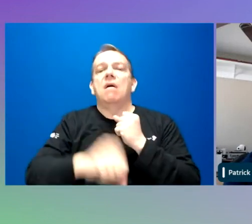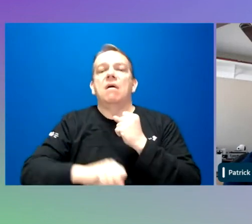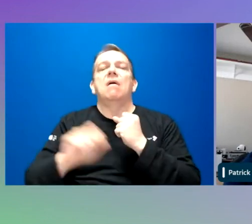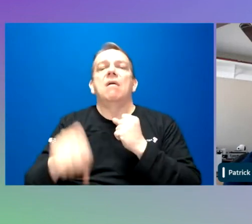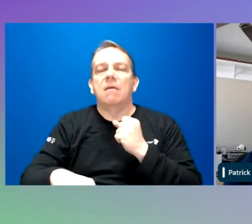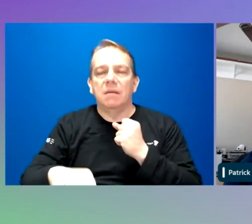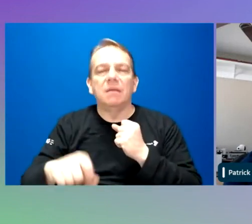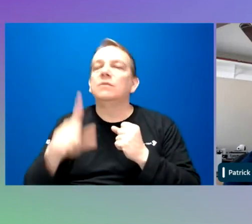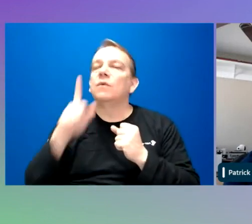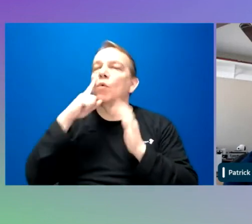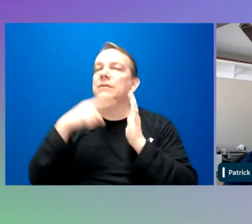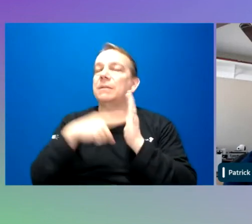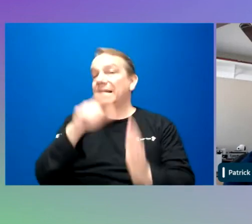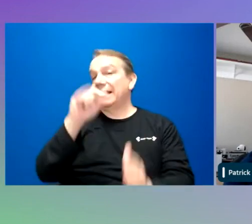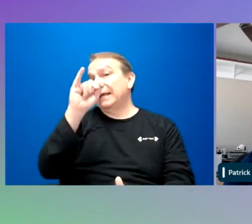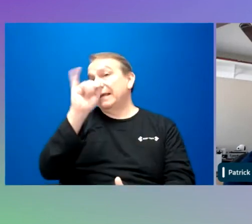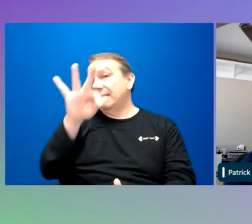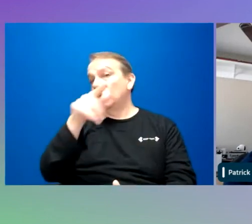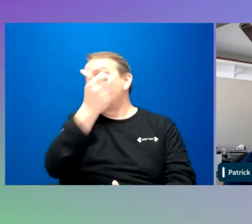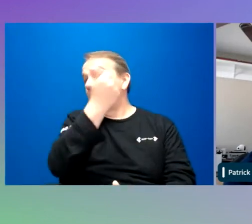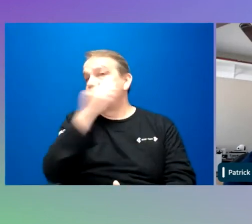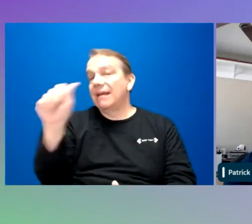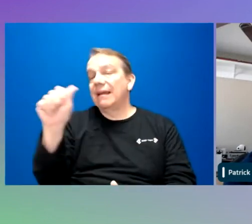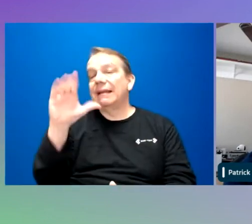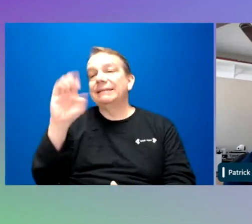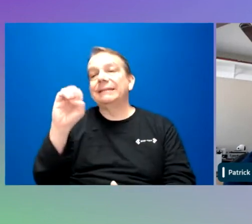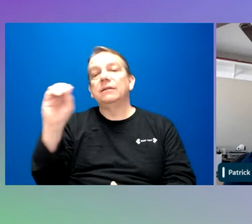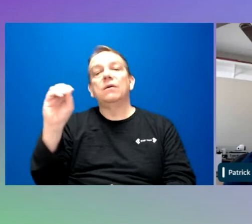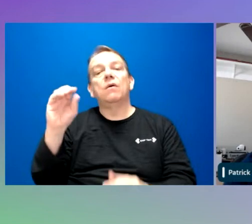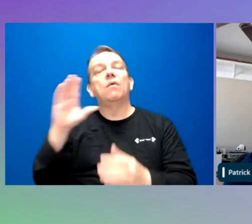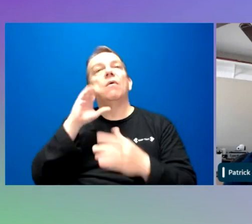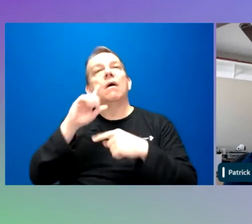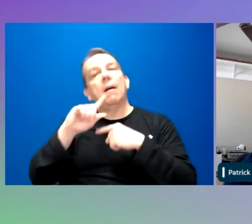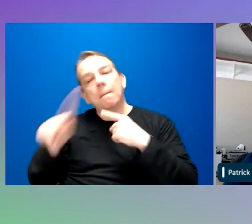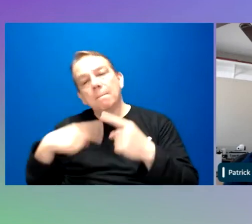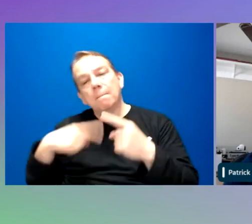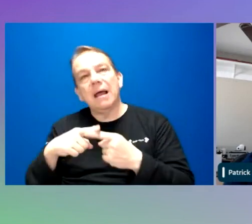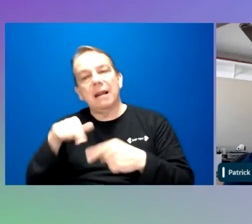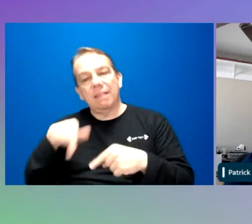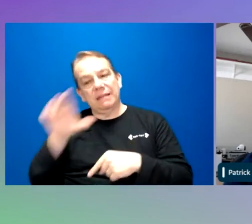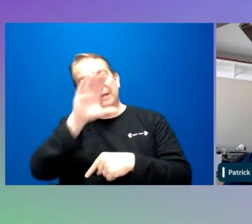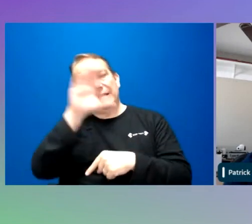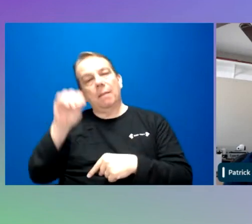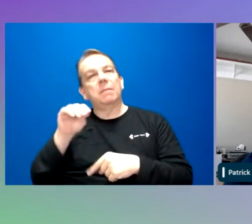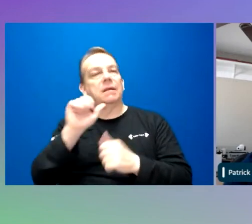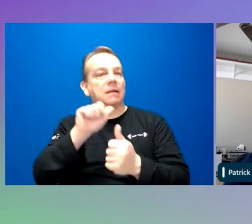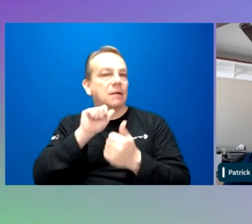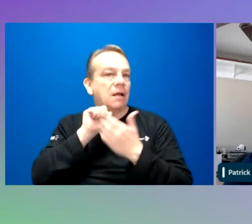town hall, do you have any words or comments on how the corporation is doing with regarding digital accessibility?